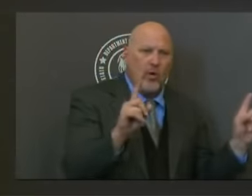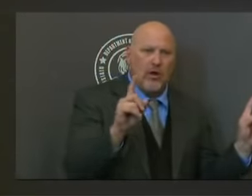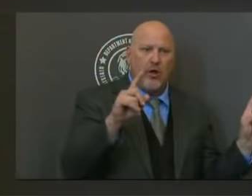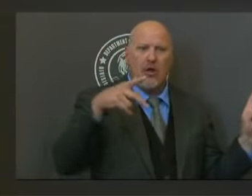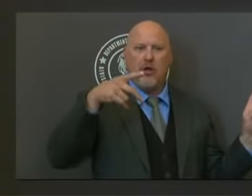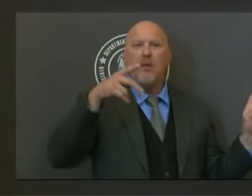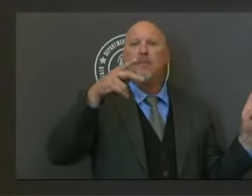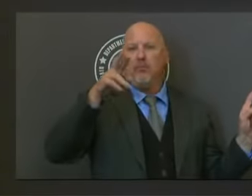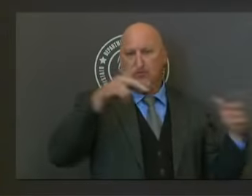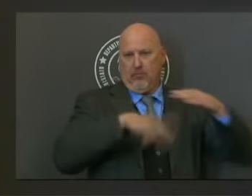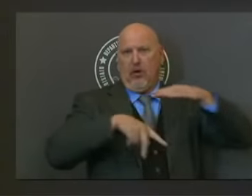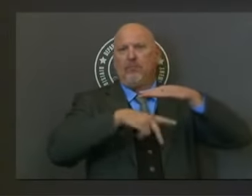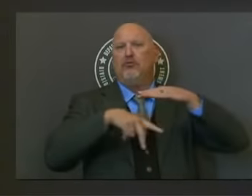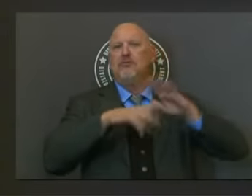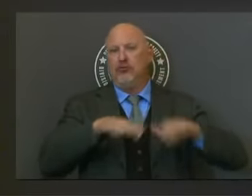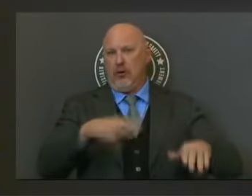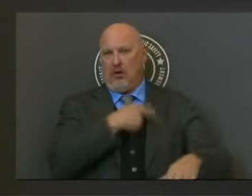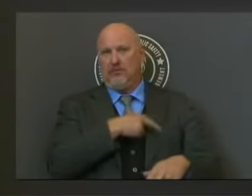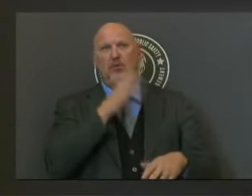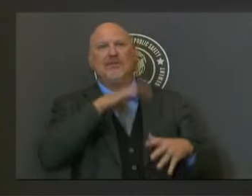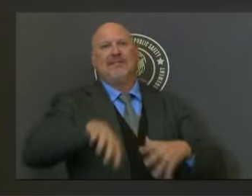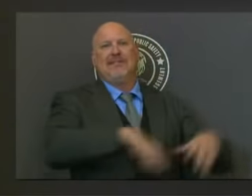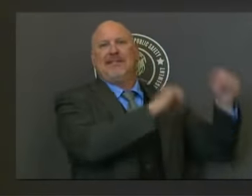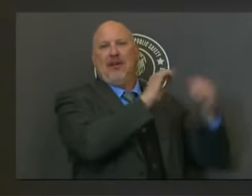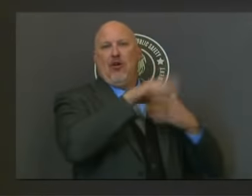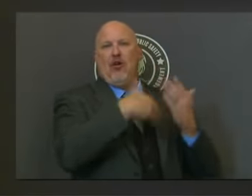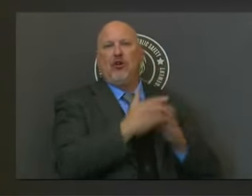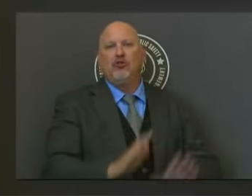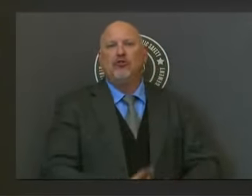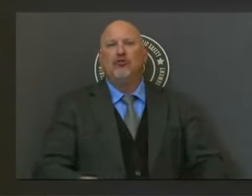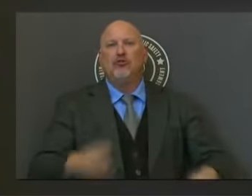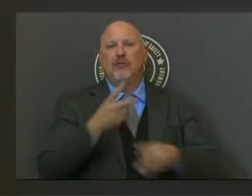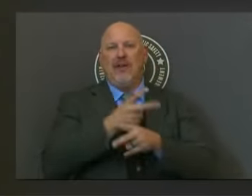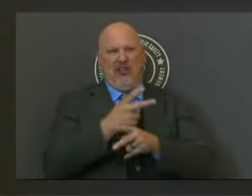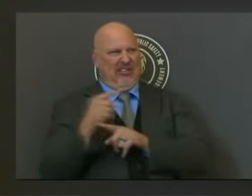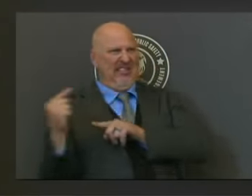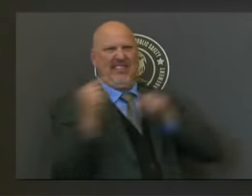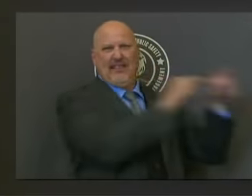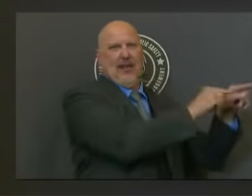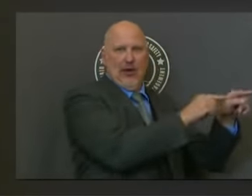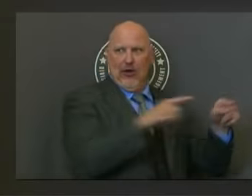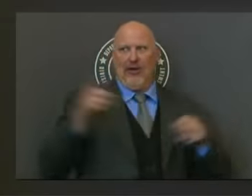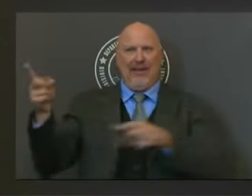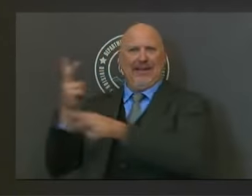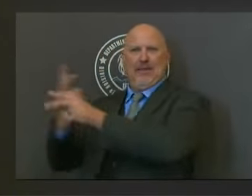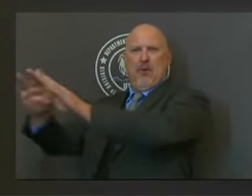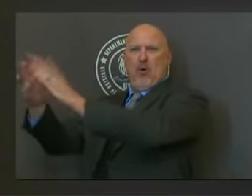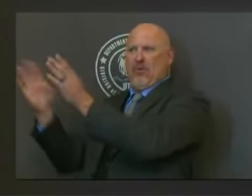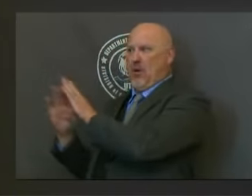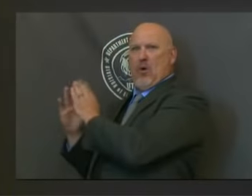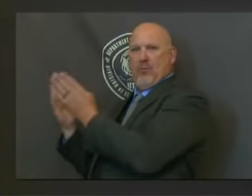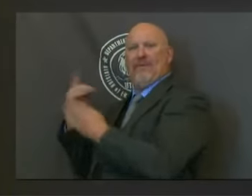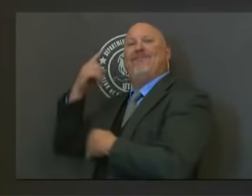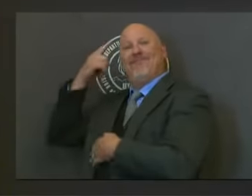resources to care for the complex code and non coated